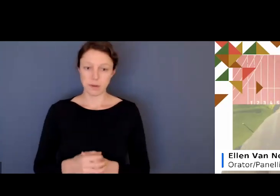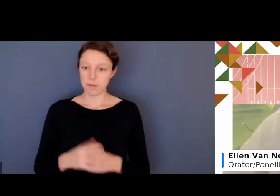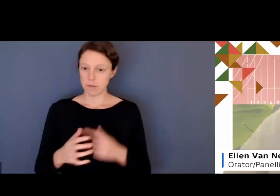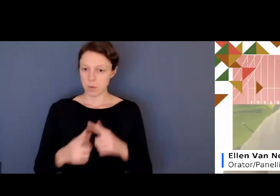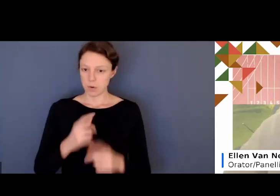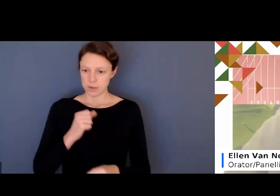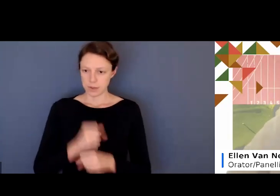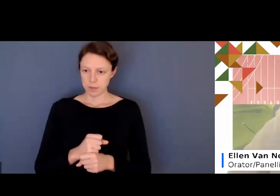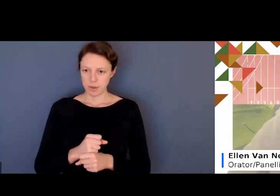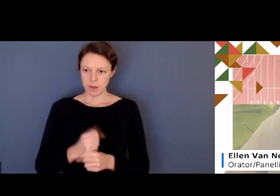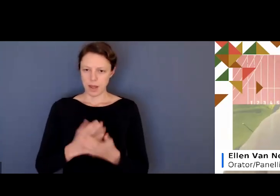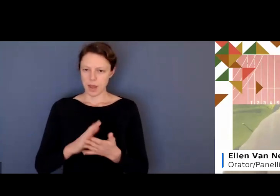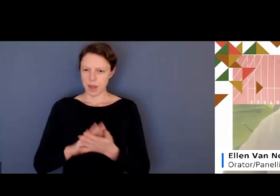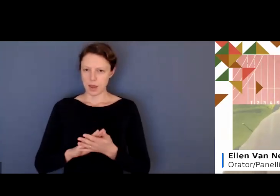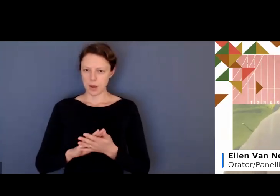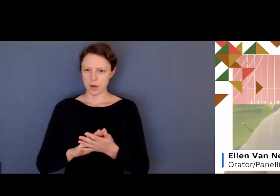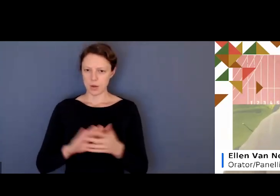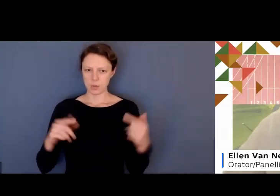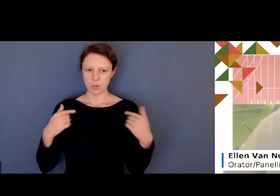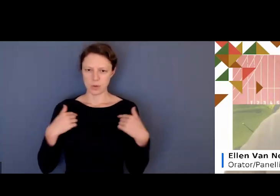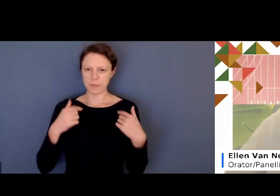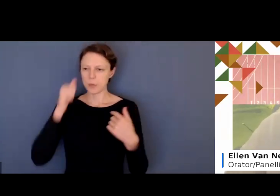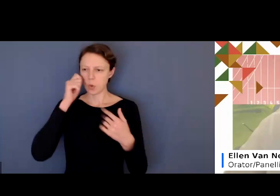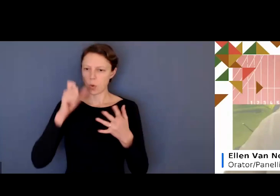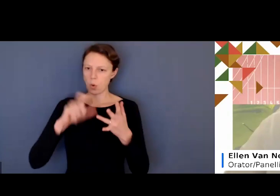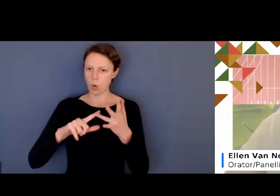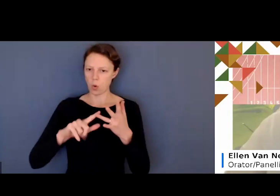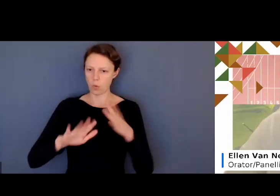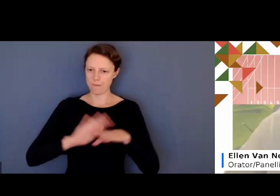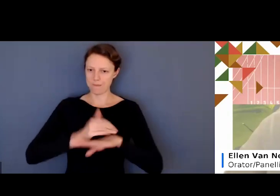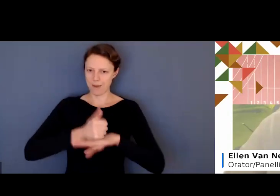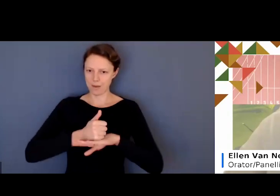how do we reckon with the co-founder of the AFL being involved in a massacre